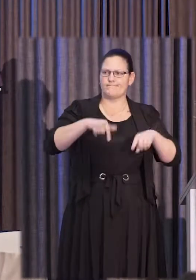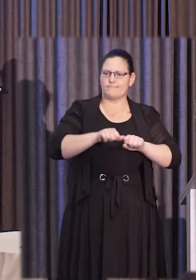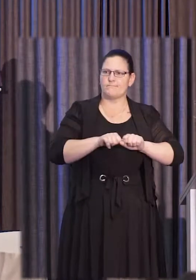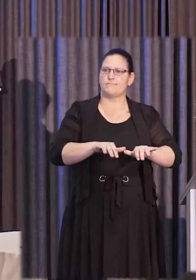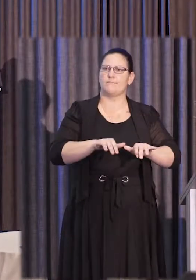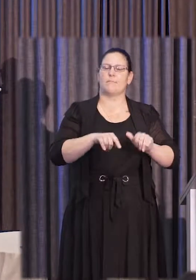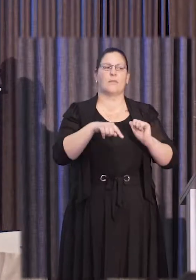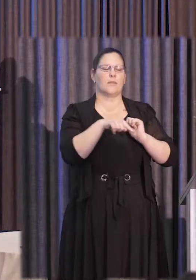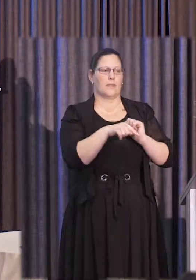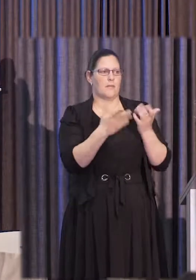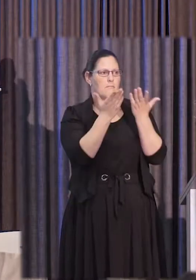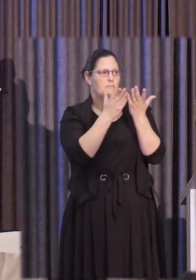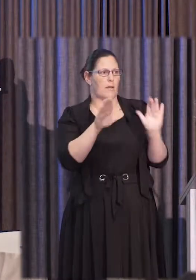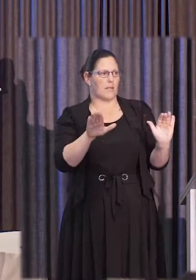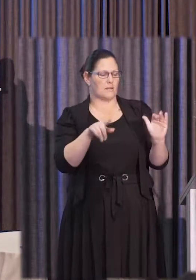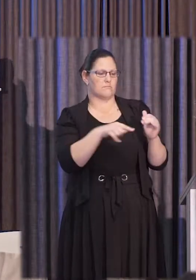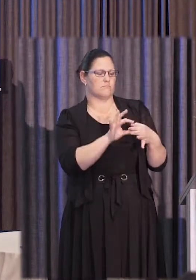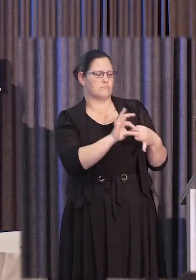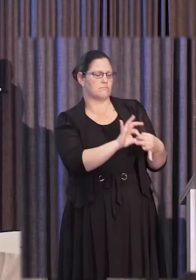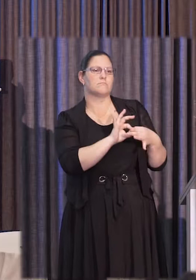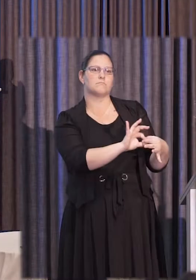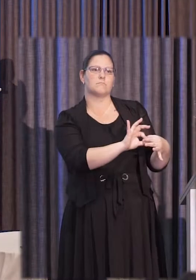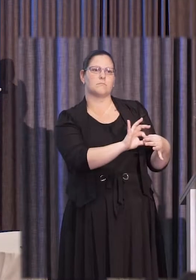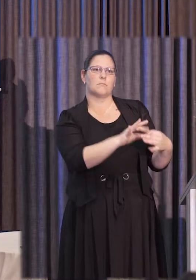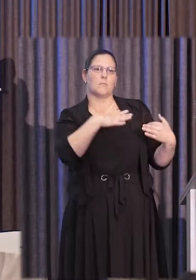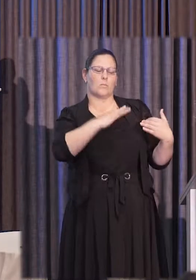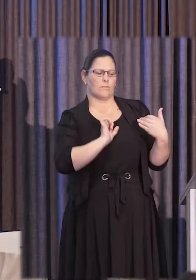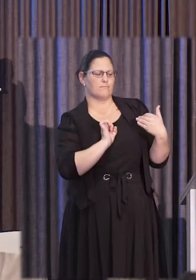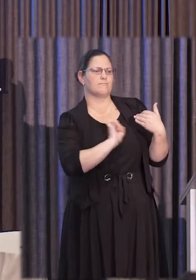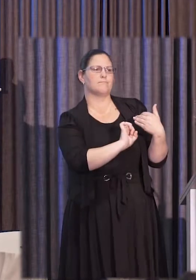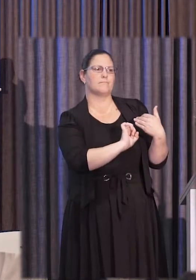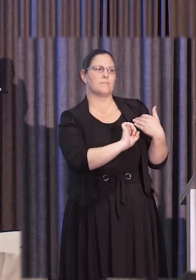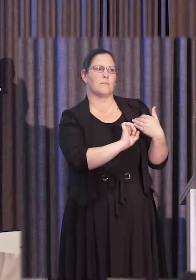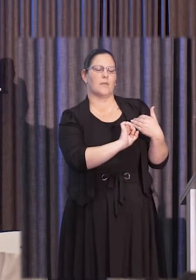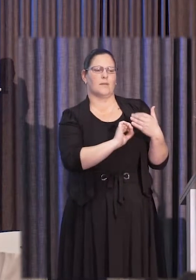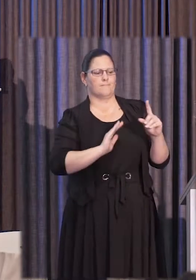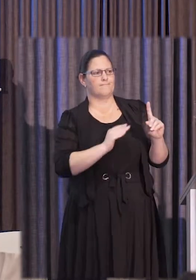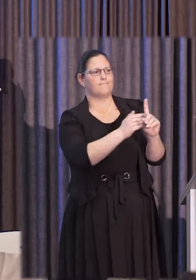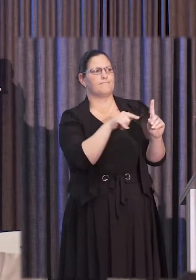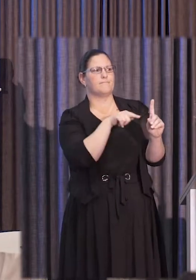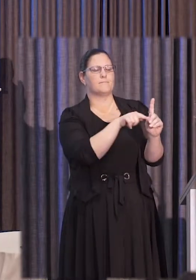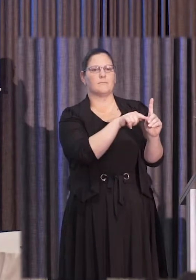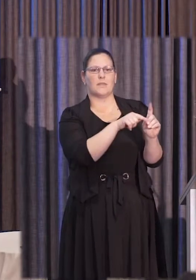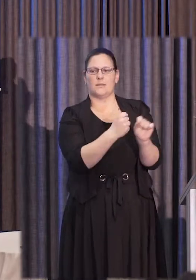and particularly with an intention and a desire to make government work better together,